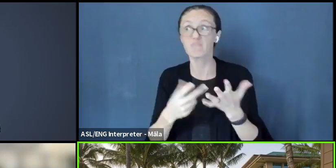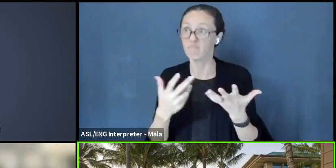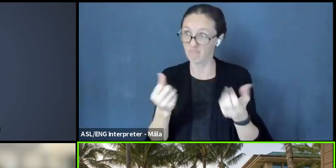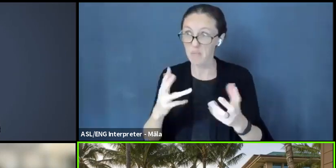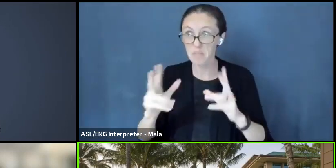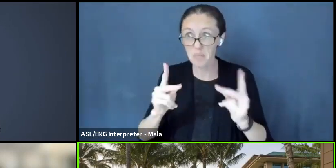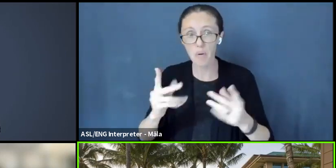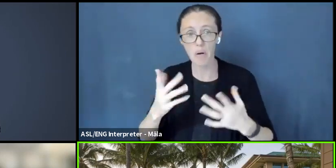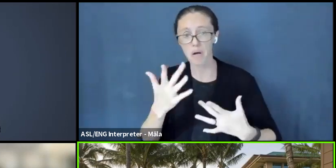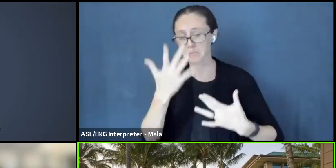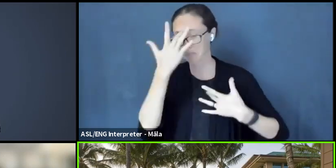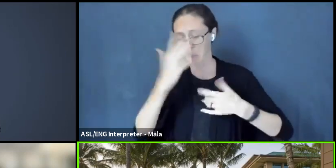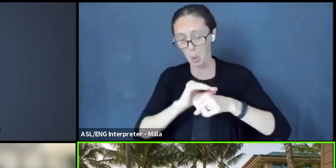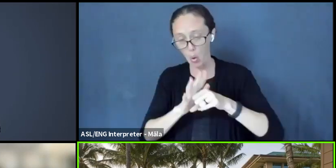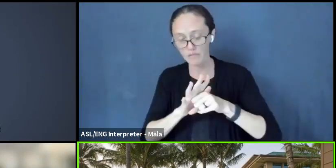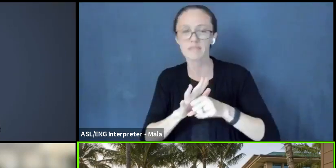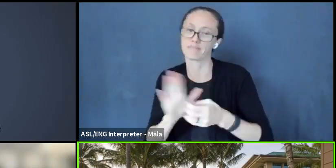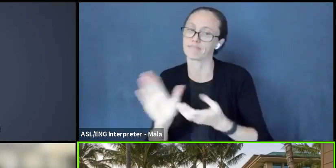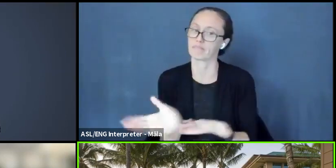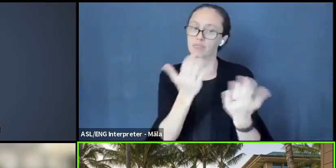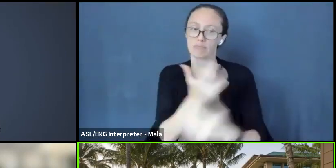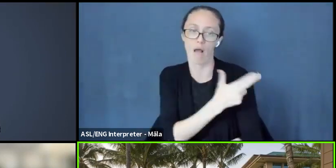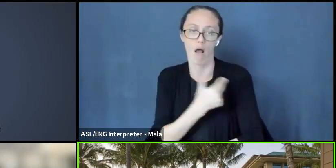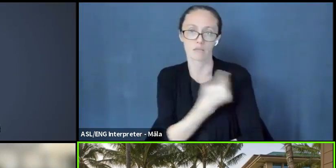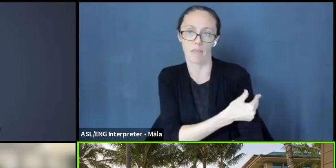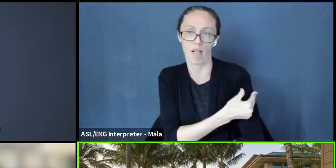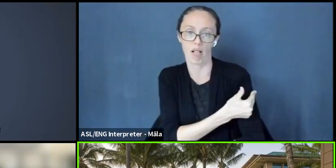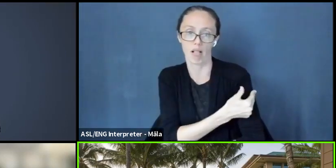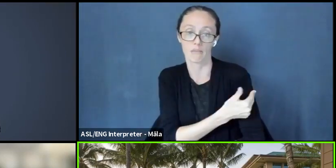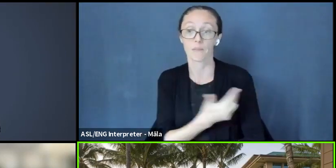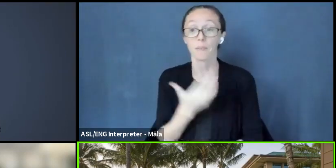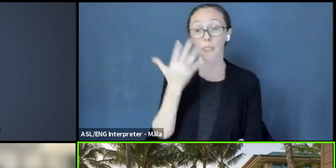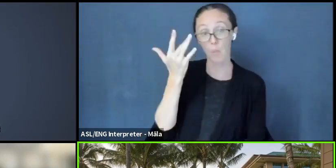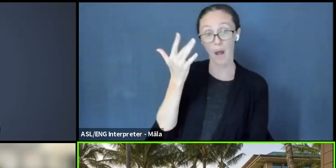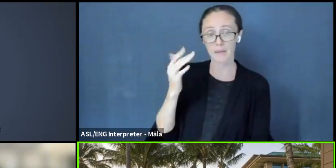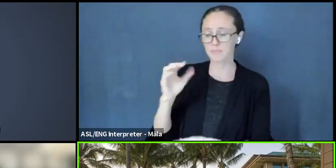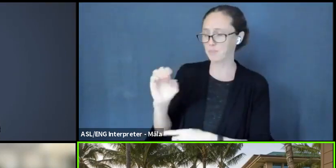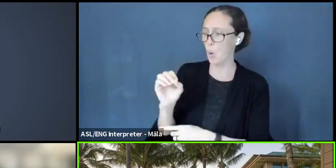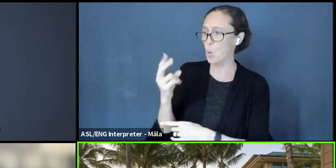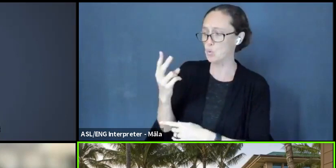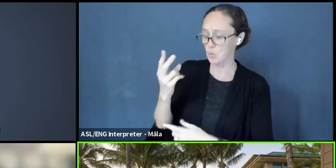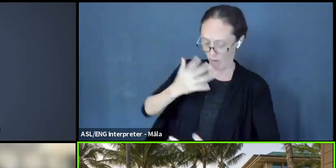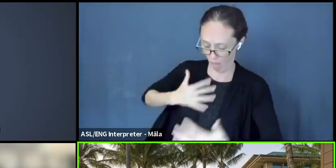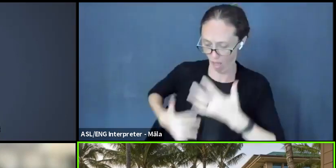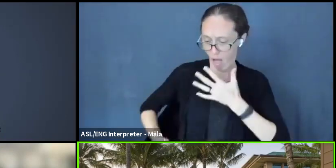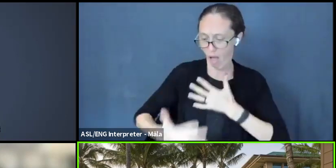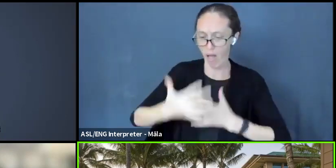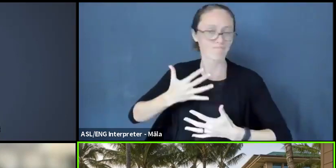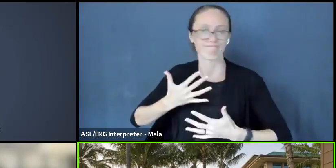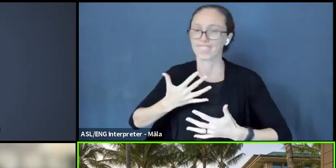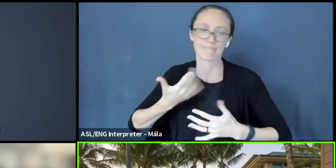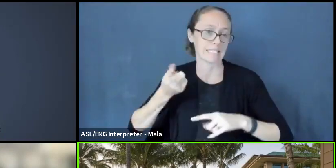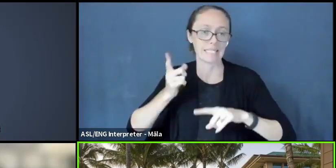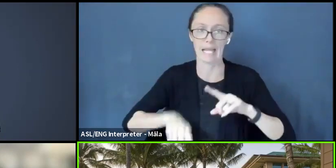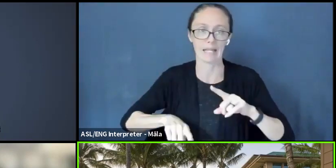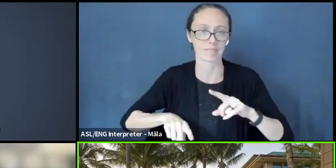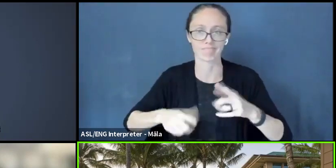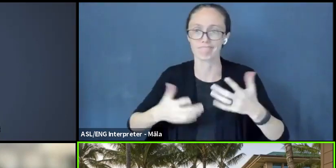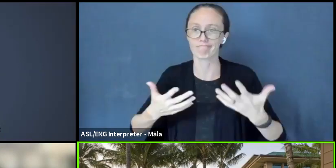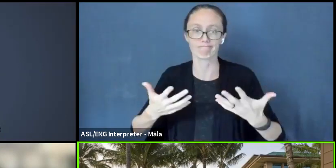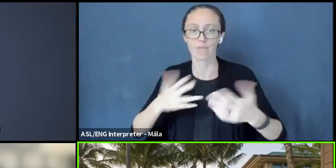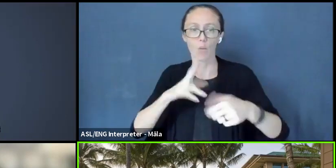It's that their body cannot exchange oxygen well with from the normal air and so they